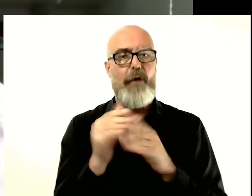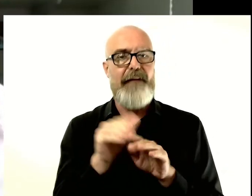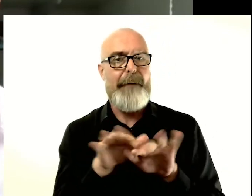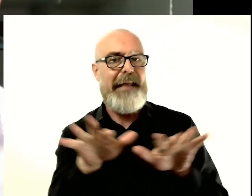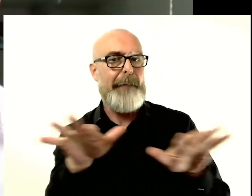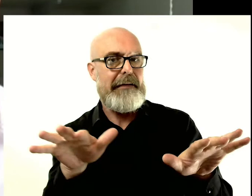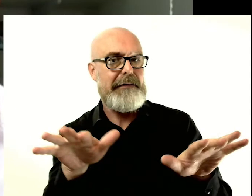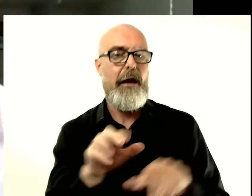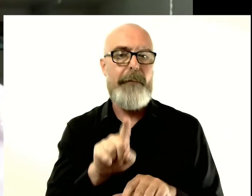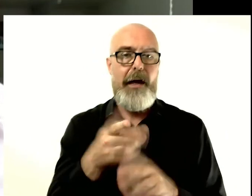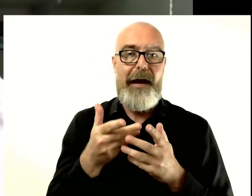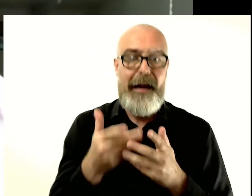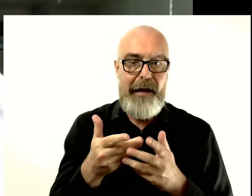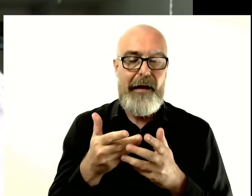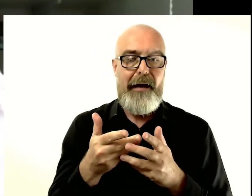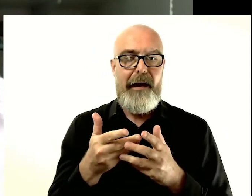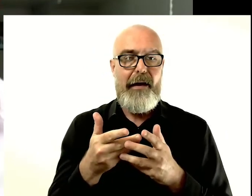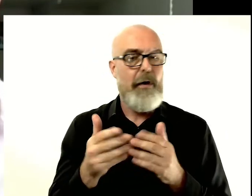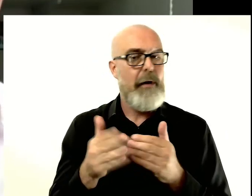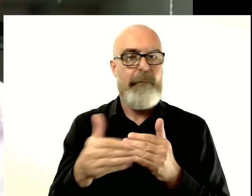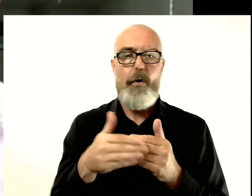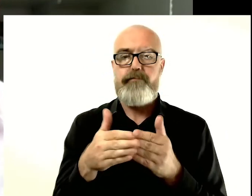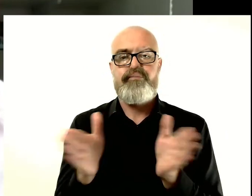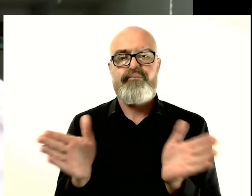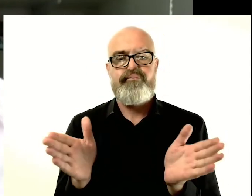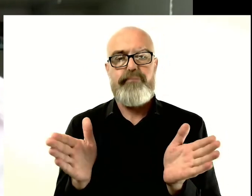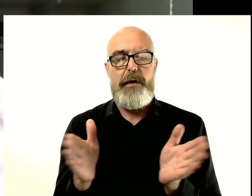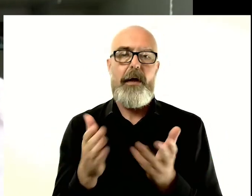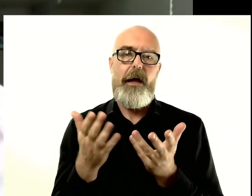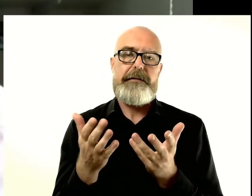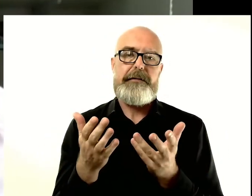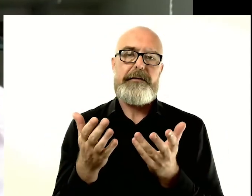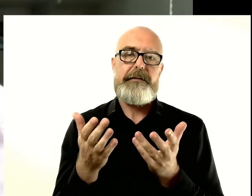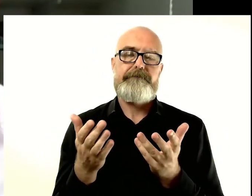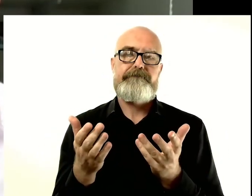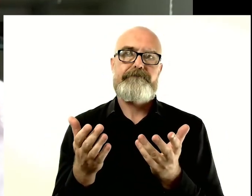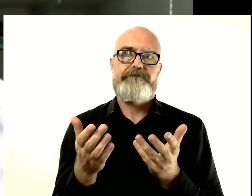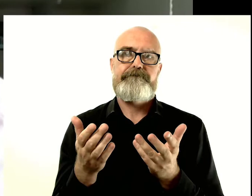science of epidemics but now epidemiology is much broader